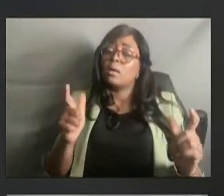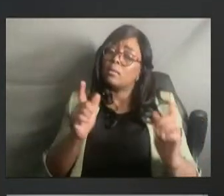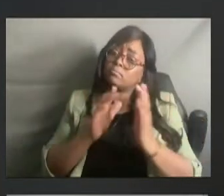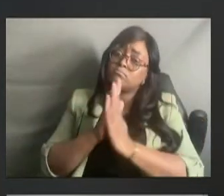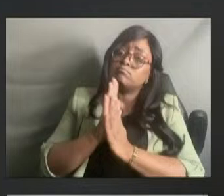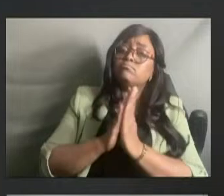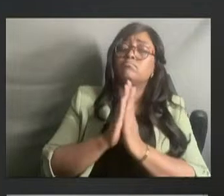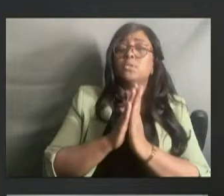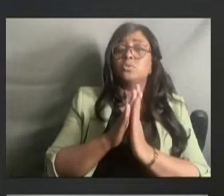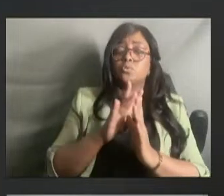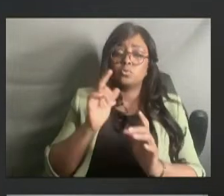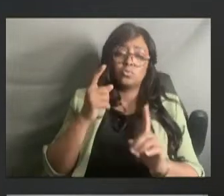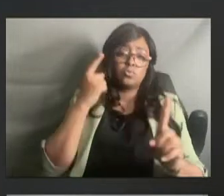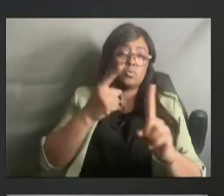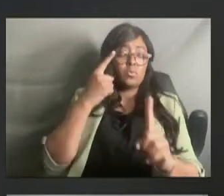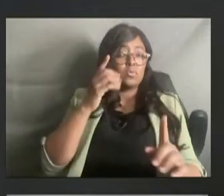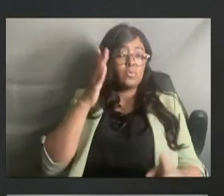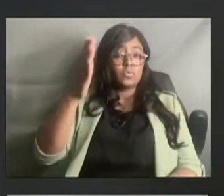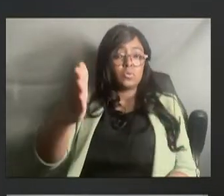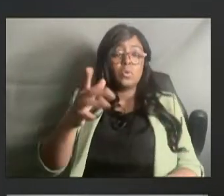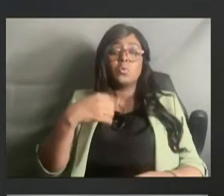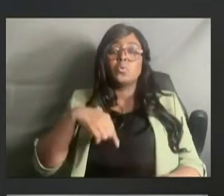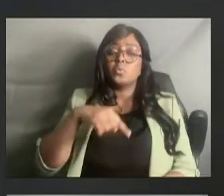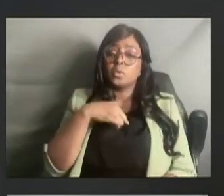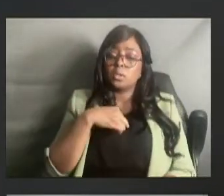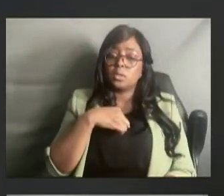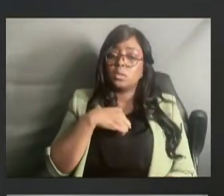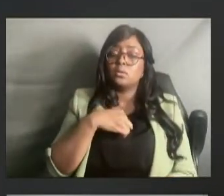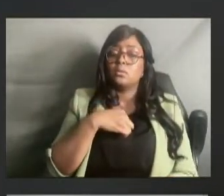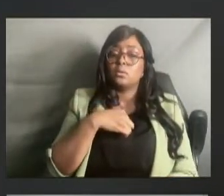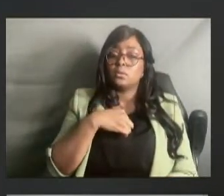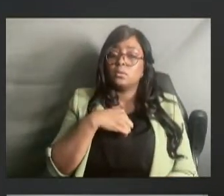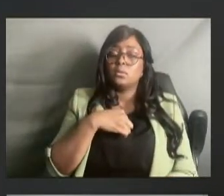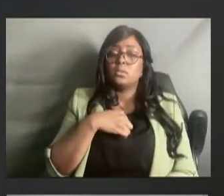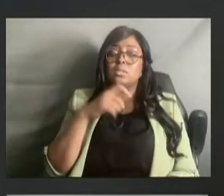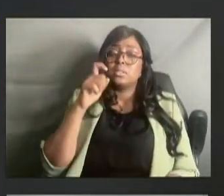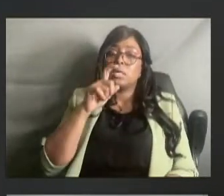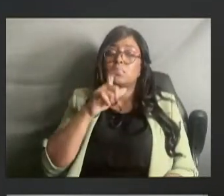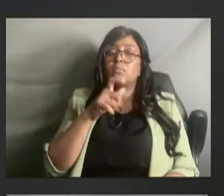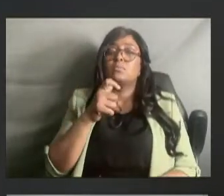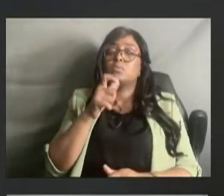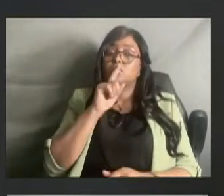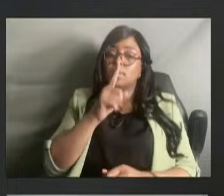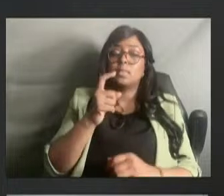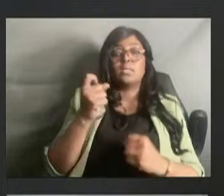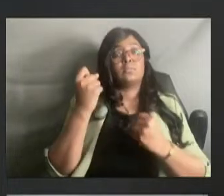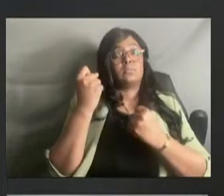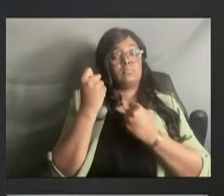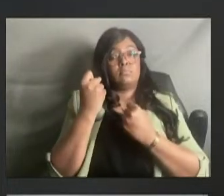commitments and they're they're pretty pretty big audacious